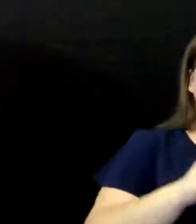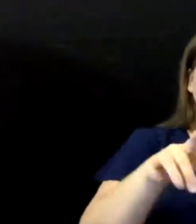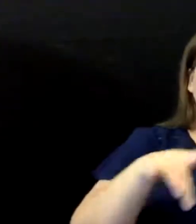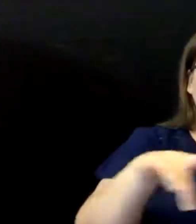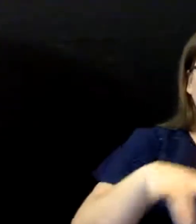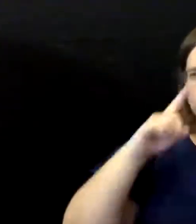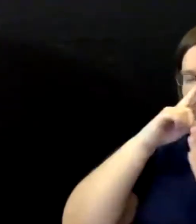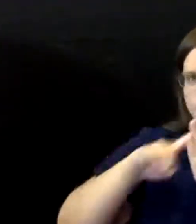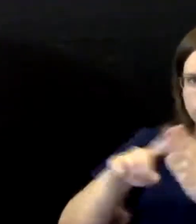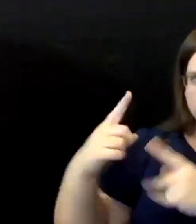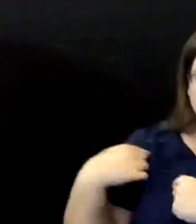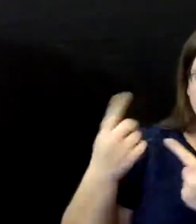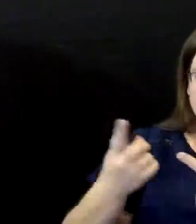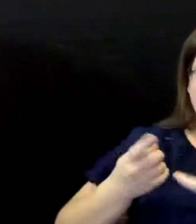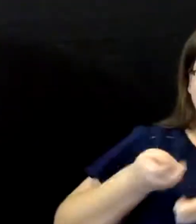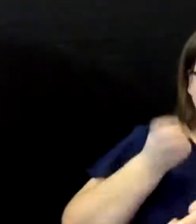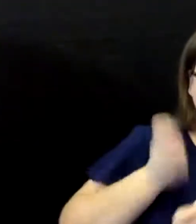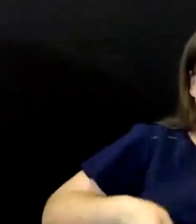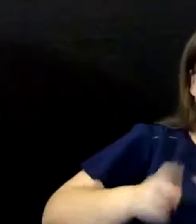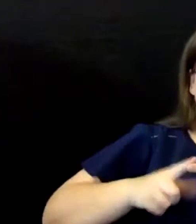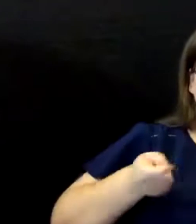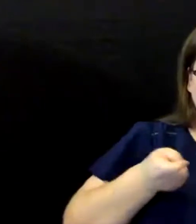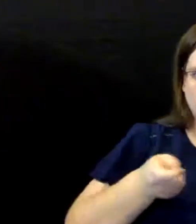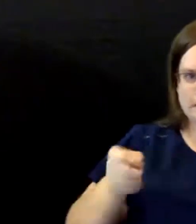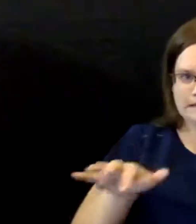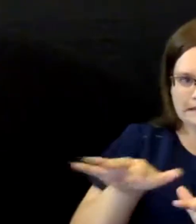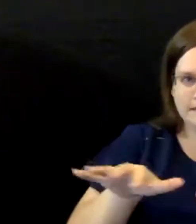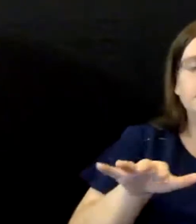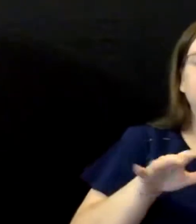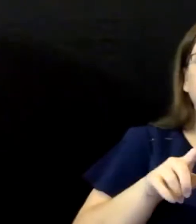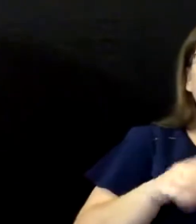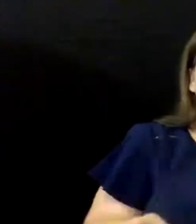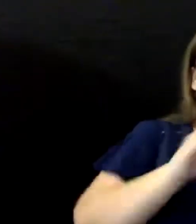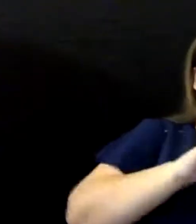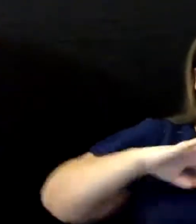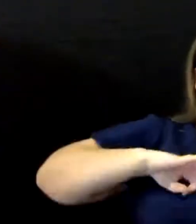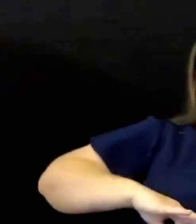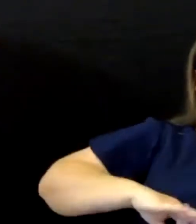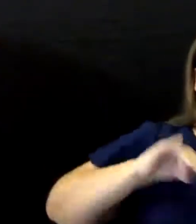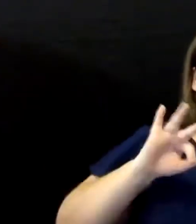so far, that's tricky to accomplish, but the chances go way up if there's not so many cameras turned on.